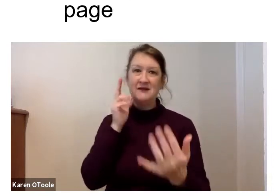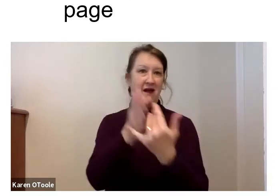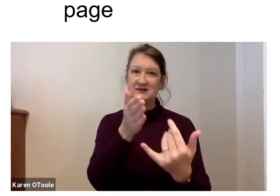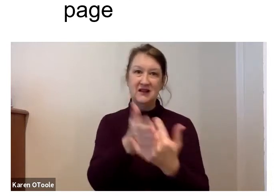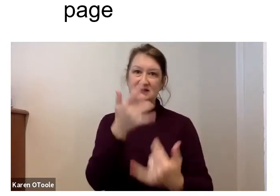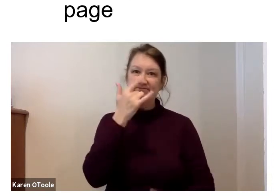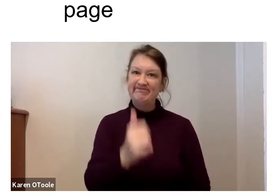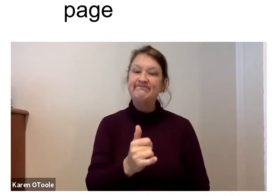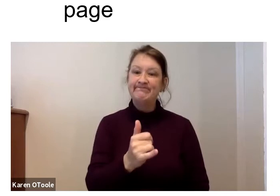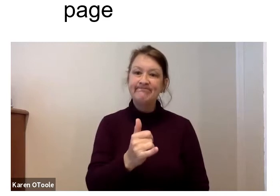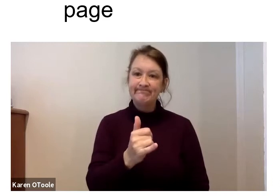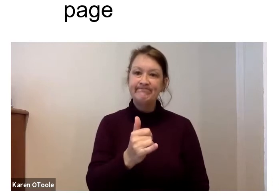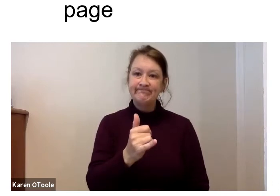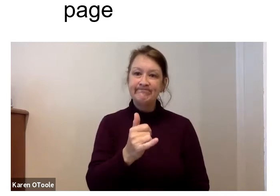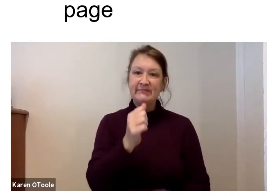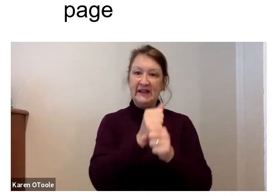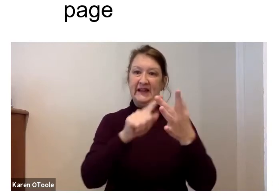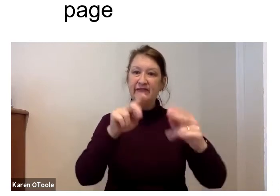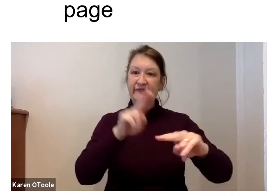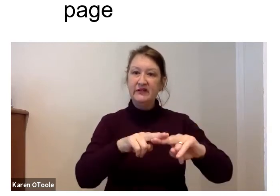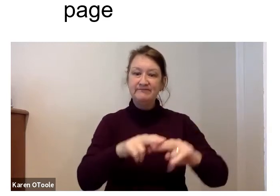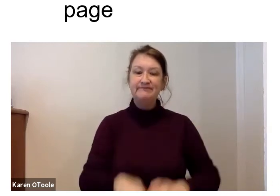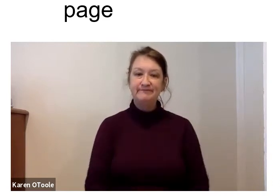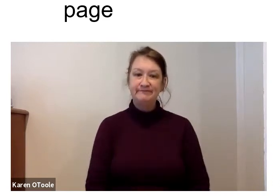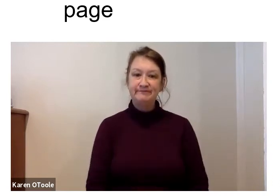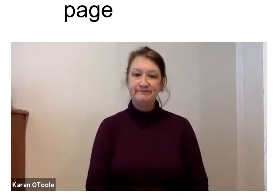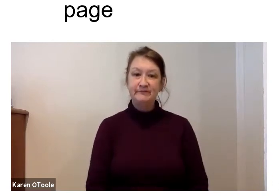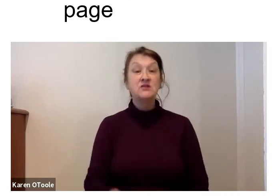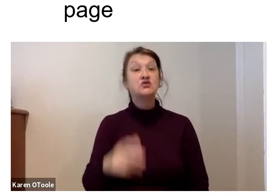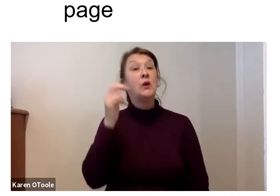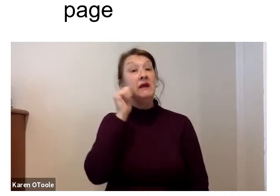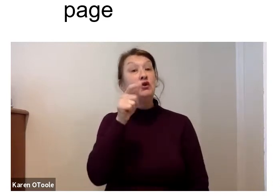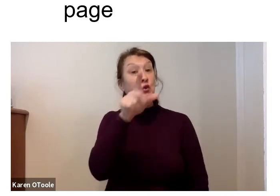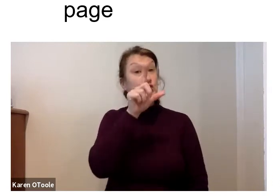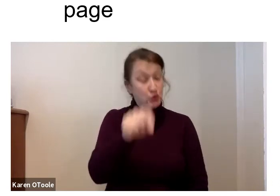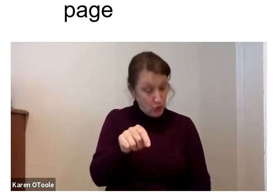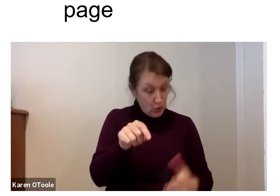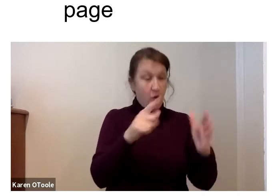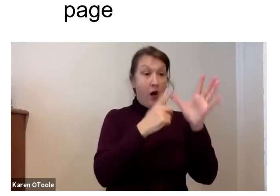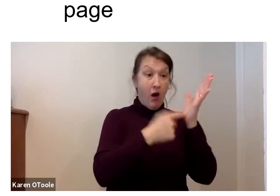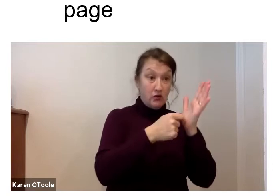So when doing alt text or image description, I will focus on alt text first.